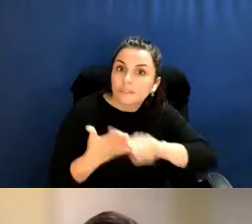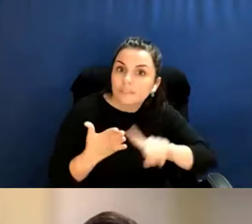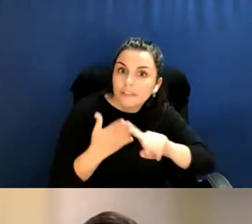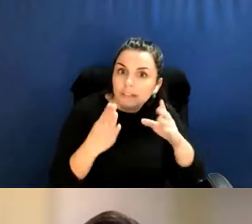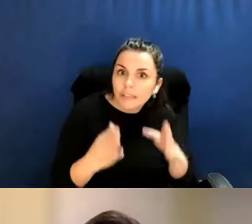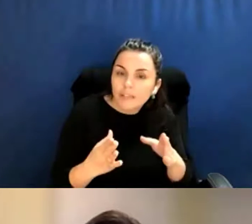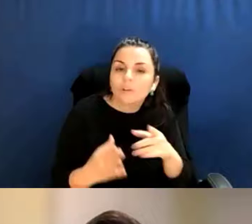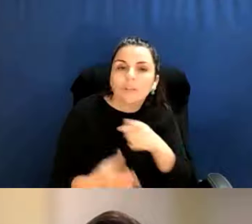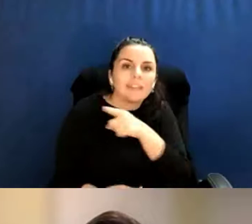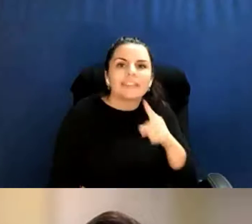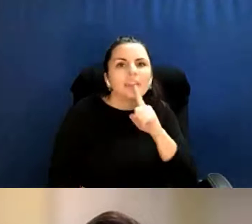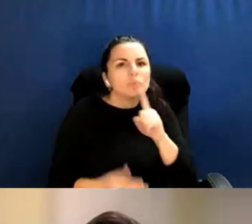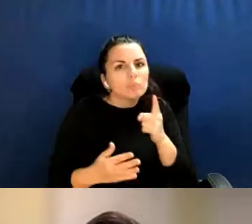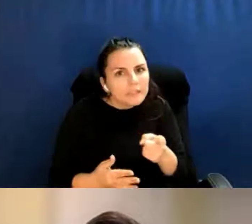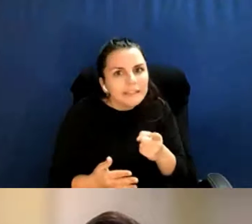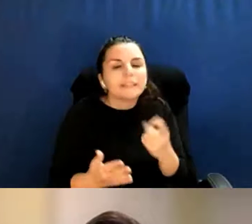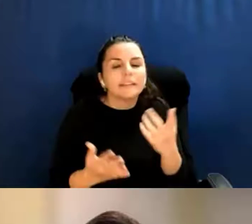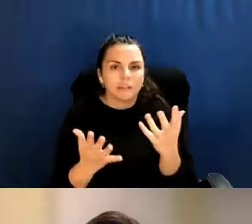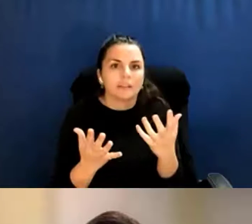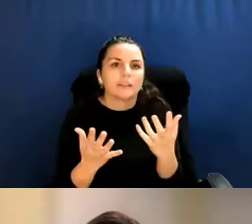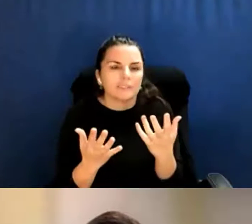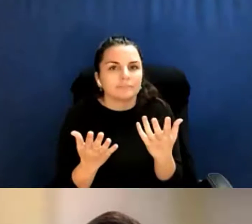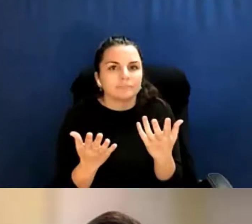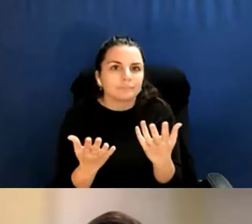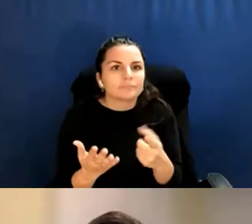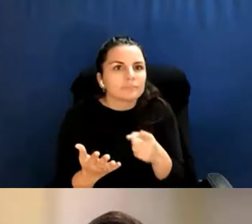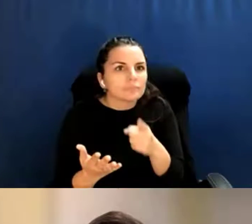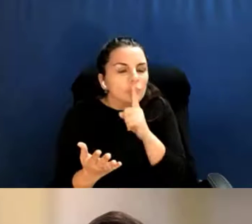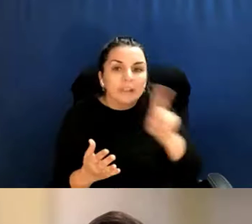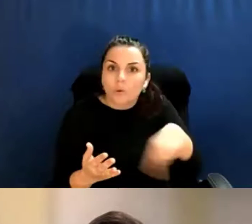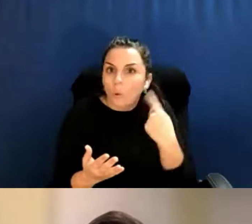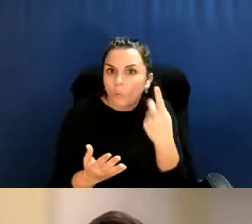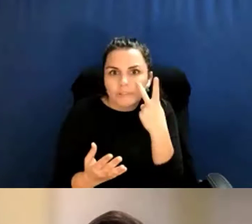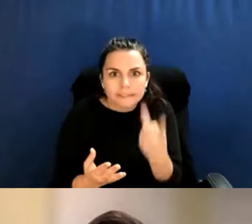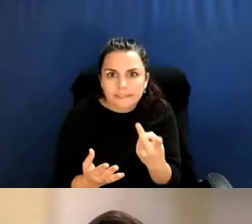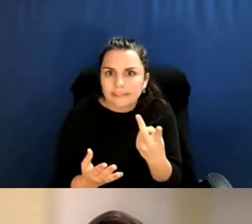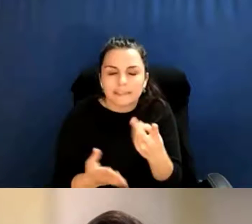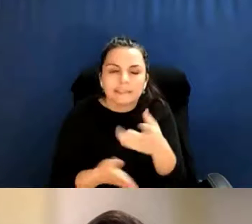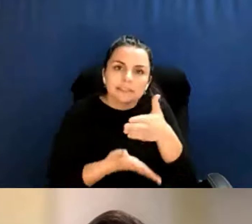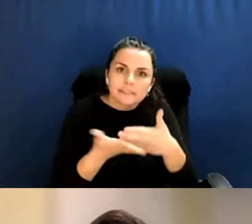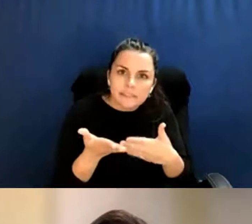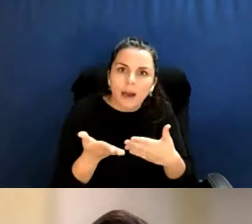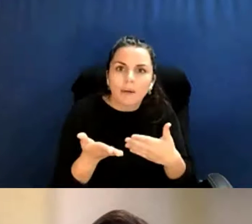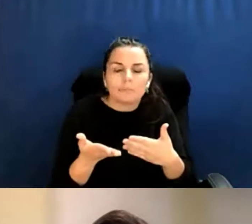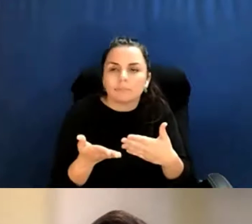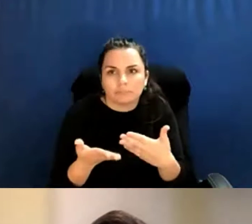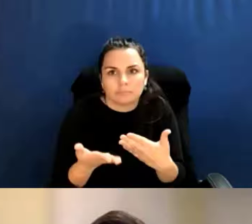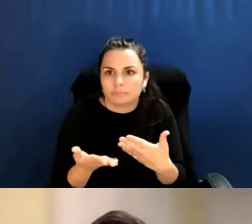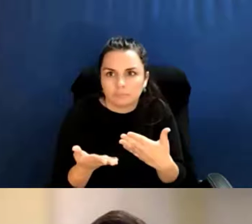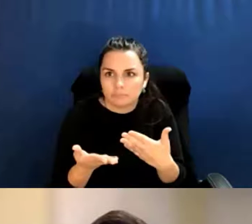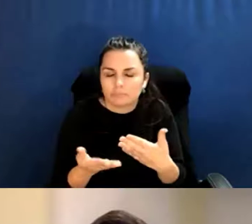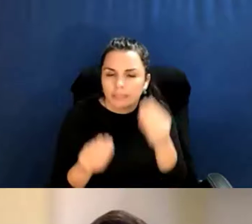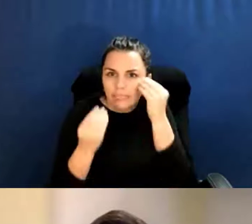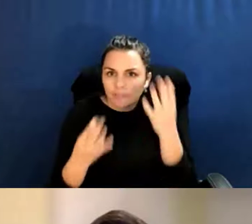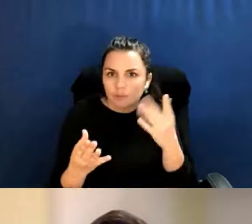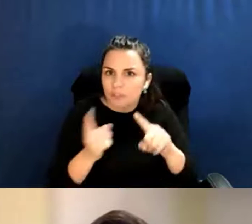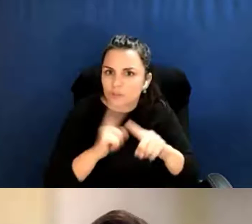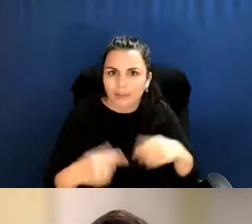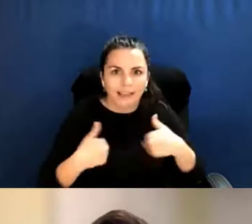really only get to be seeing materials without identifiers, and they wouldn't be linking back or anything.